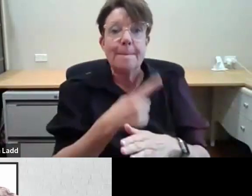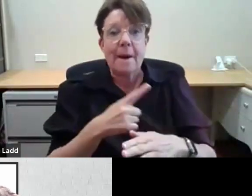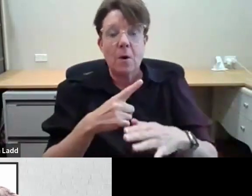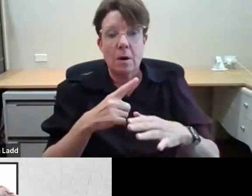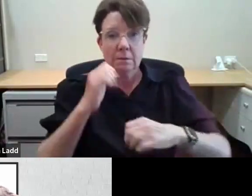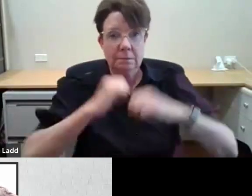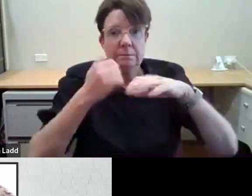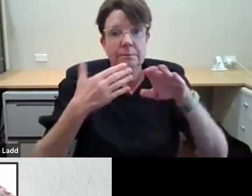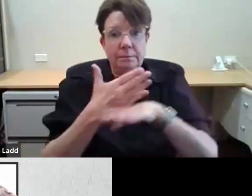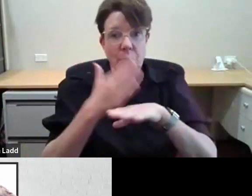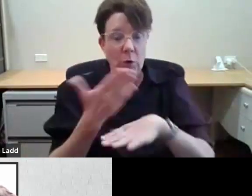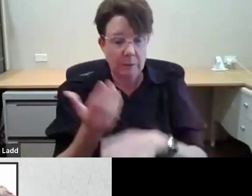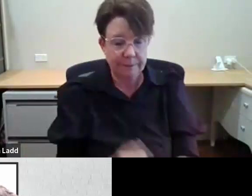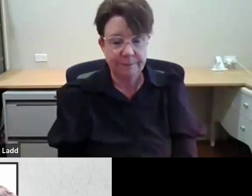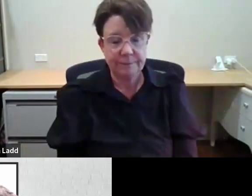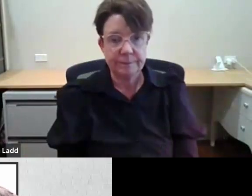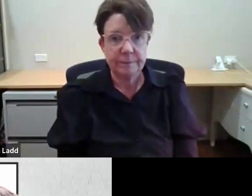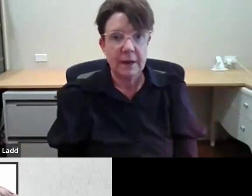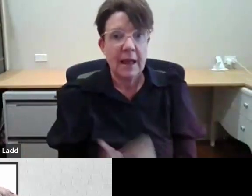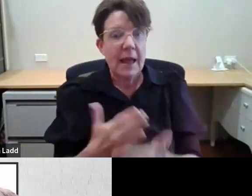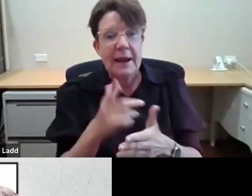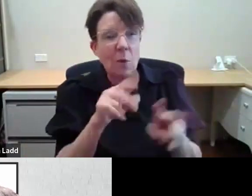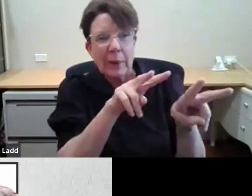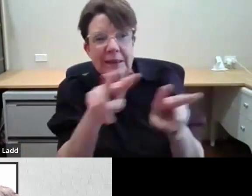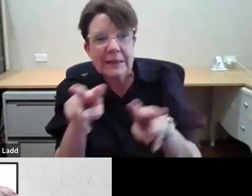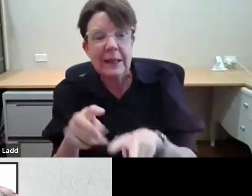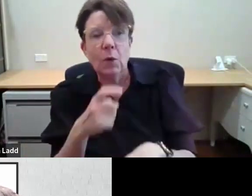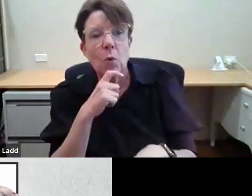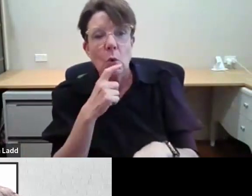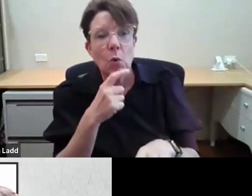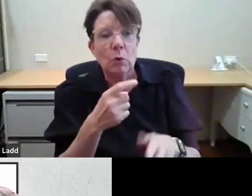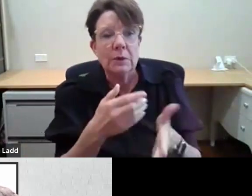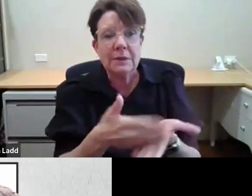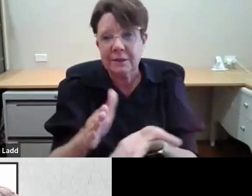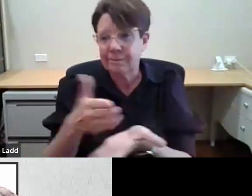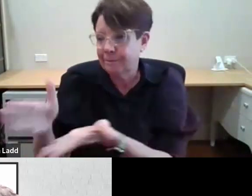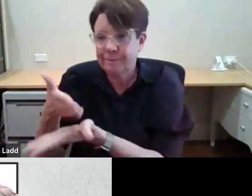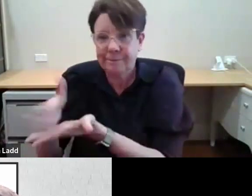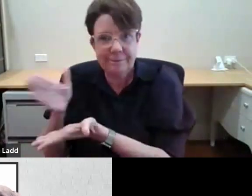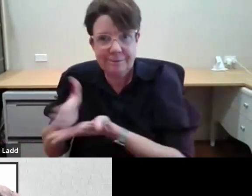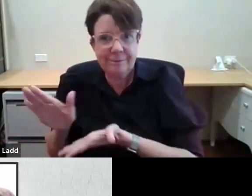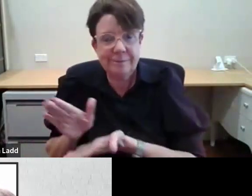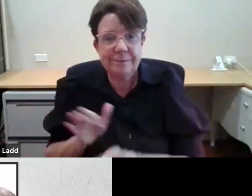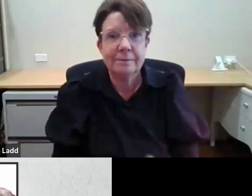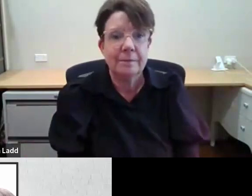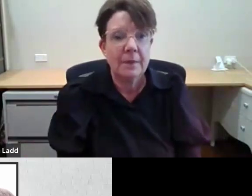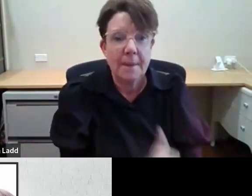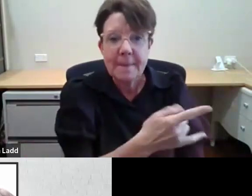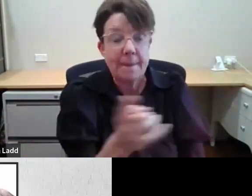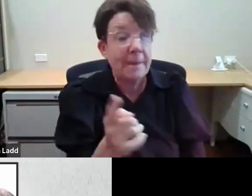perhaps at a national level and then at an international level because in some ways, most arts organisations have some hope that